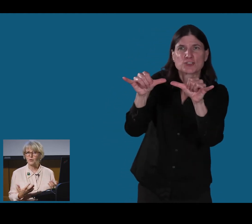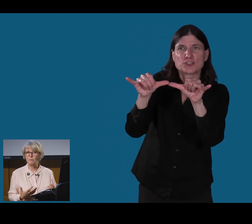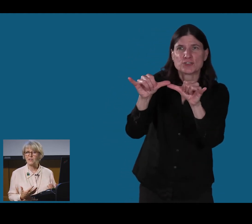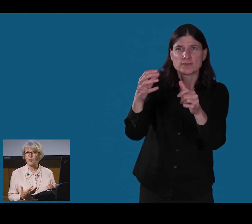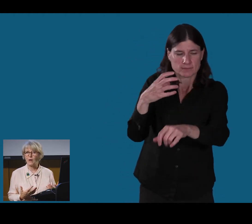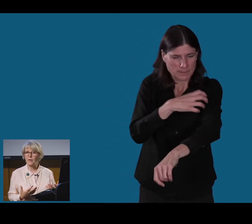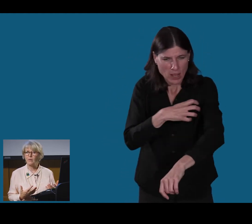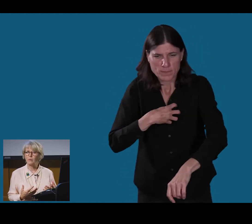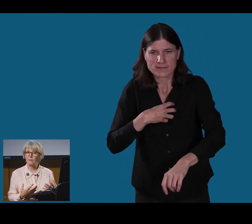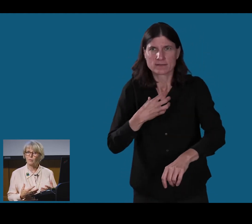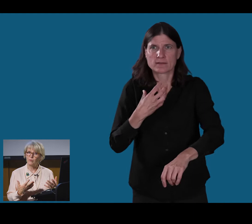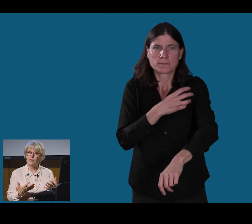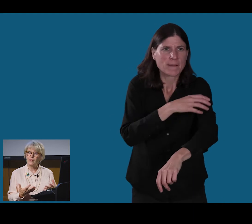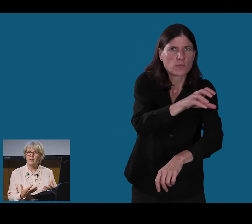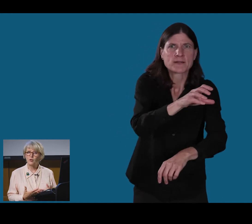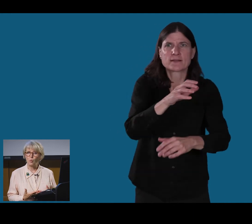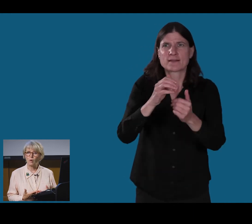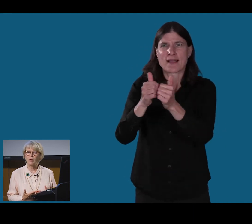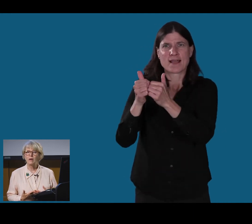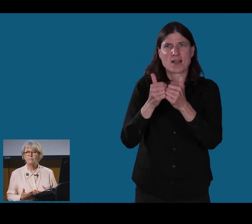a good measure out there that's been proven to work?”